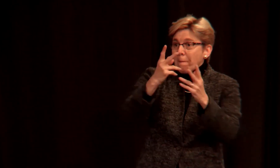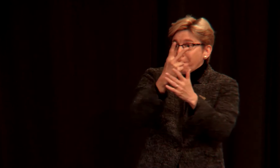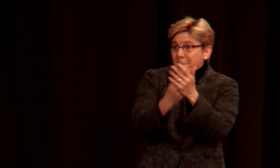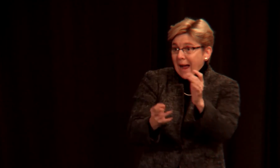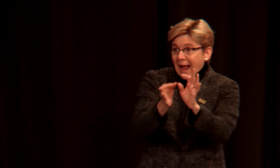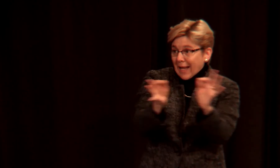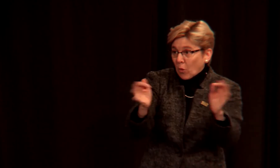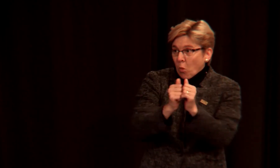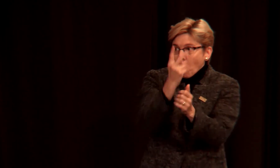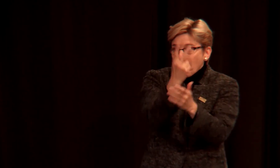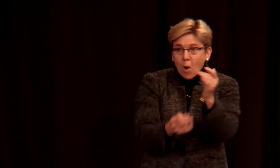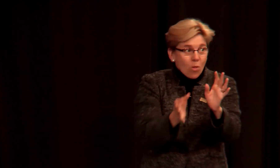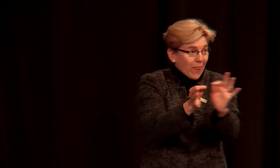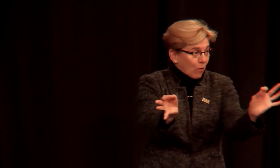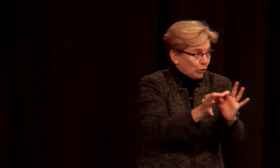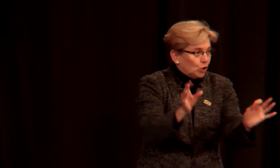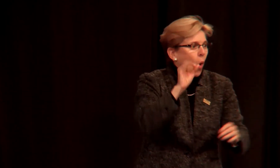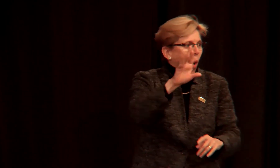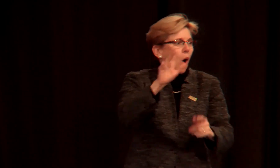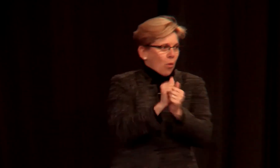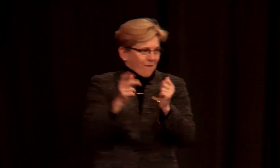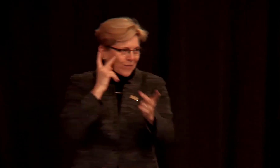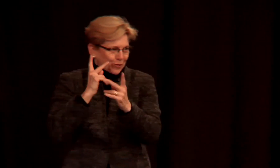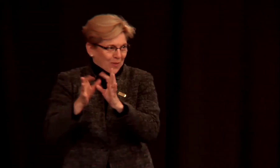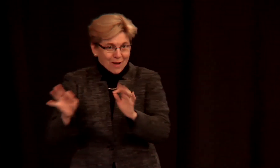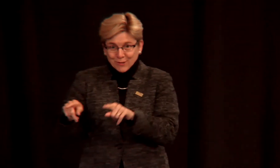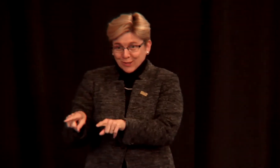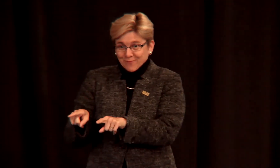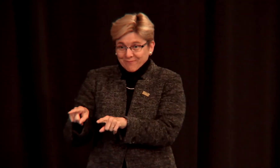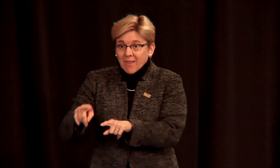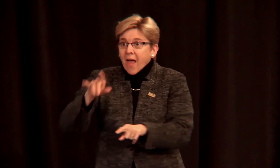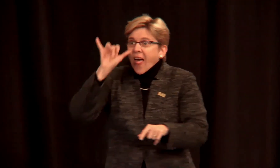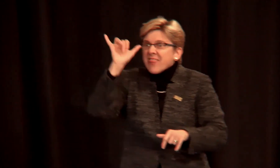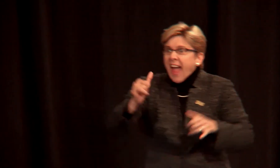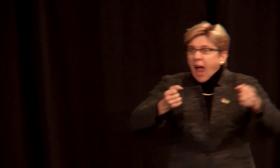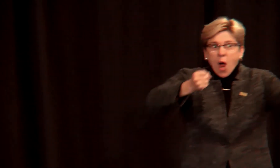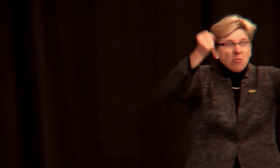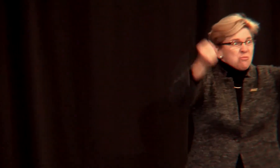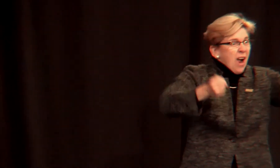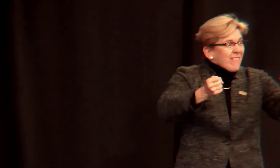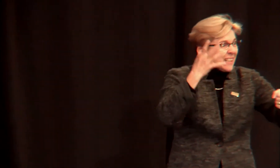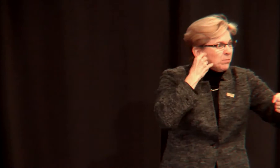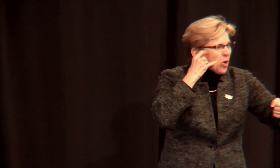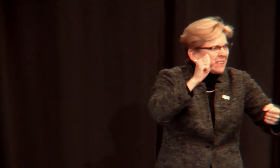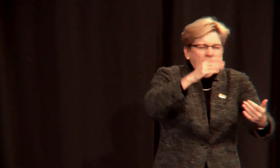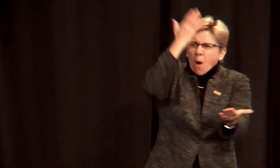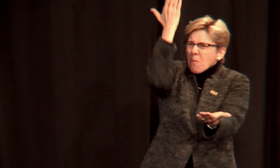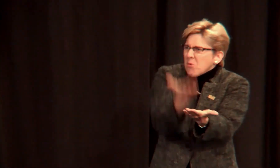who was raised bilingually with both languages or visual language only.